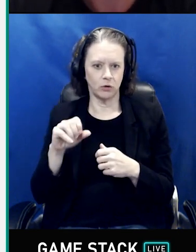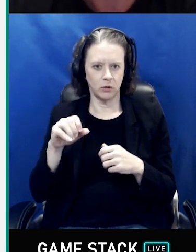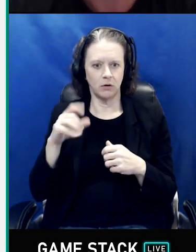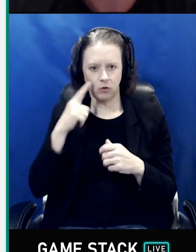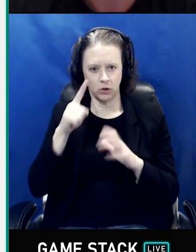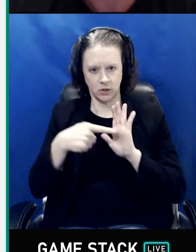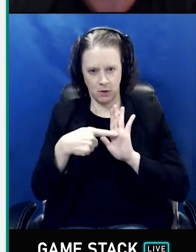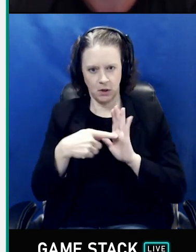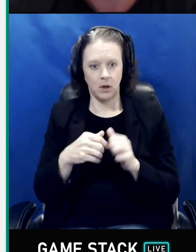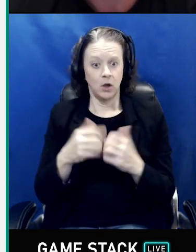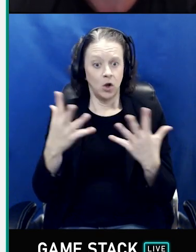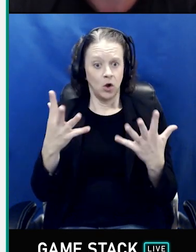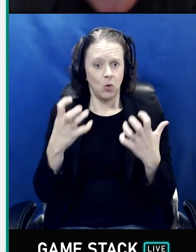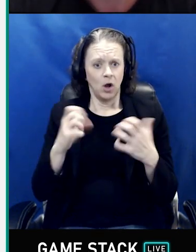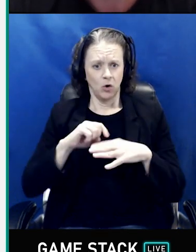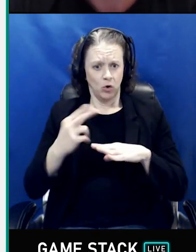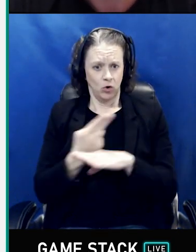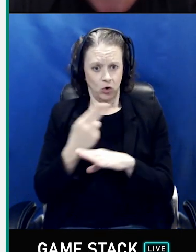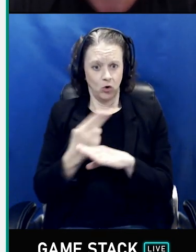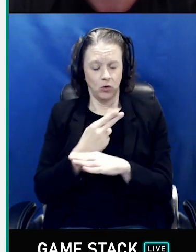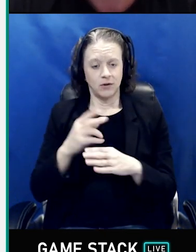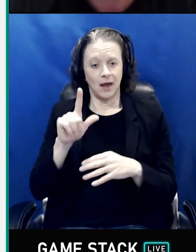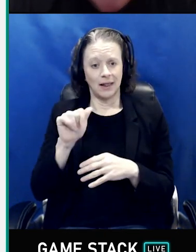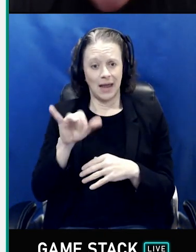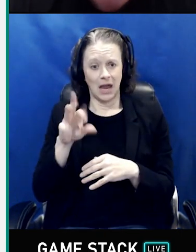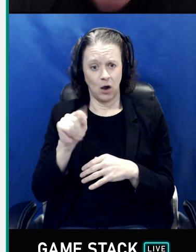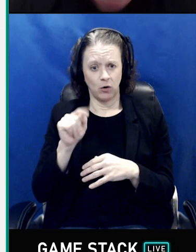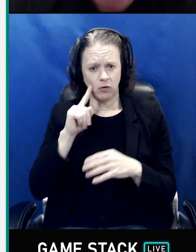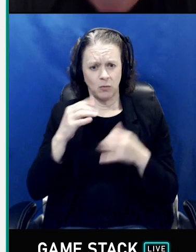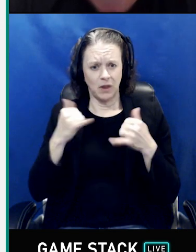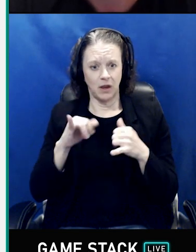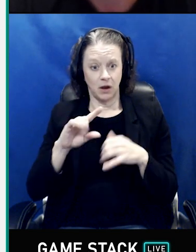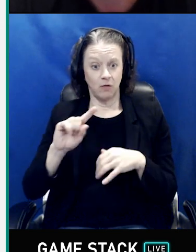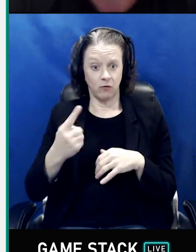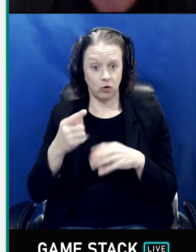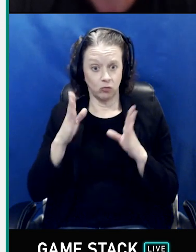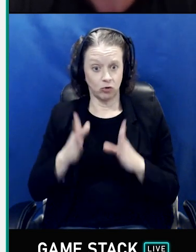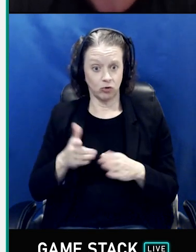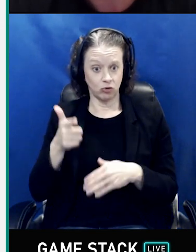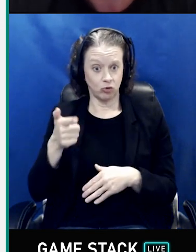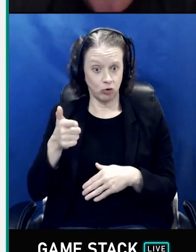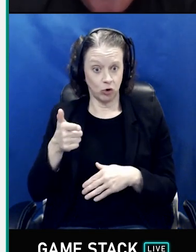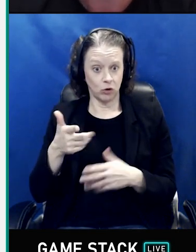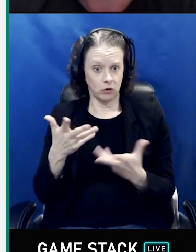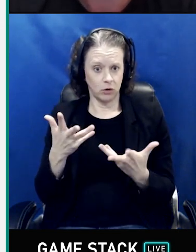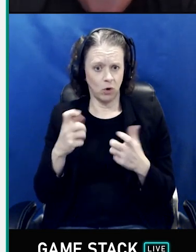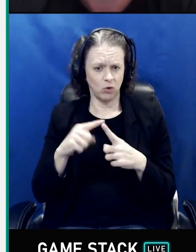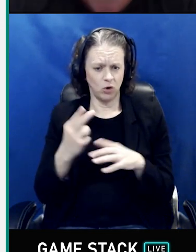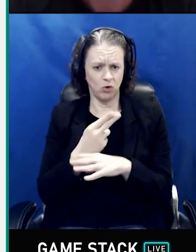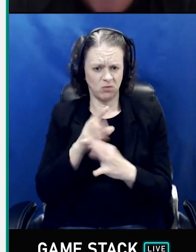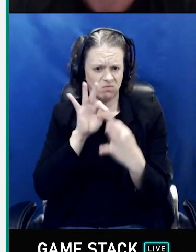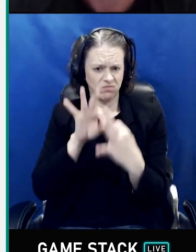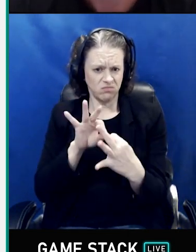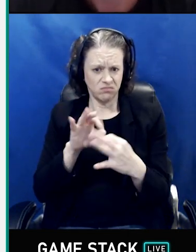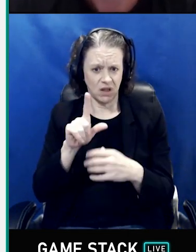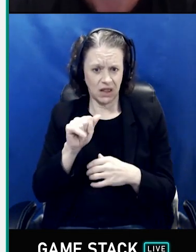you want to be using a layout optimized for playing a first person shooter. However, when the player jumps into a vehicle,